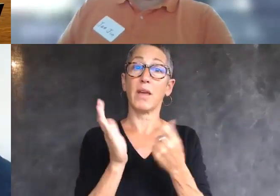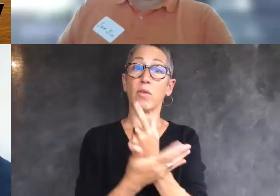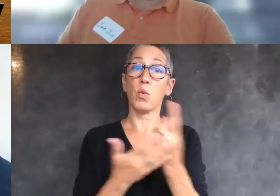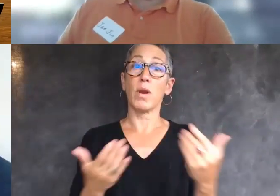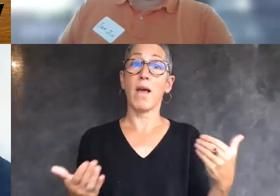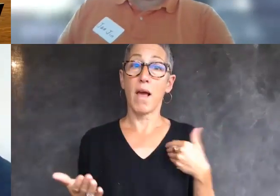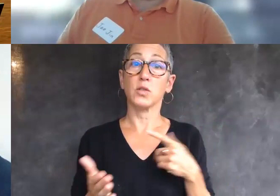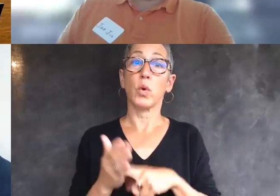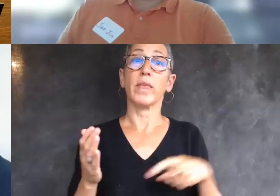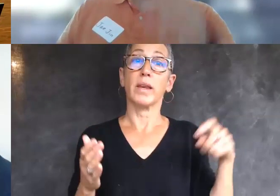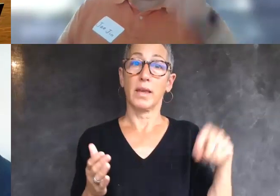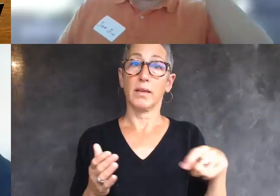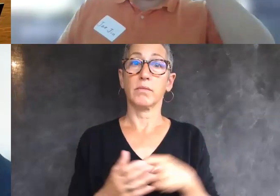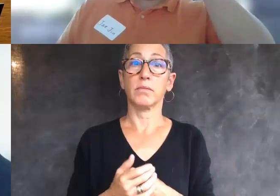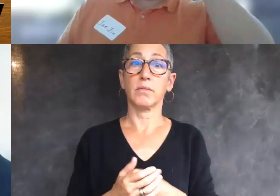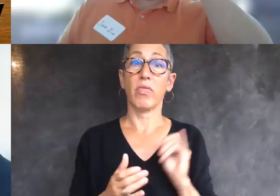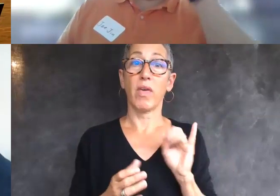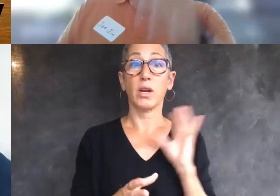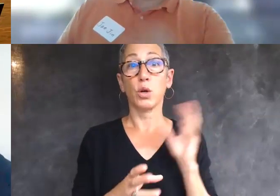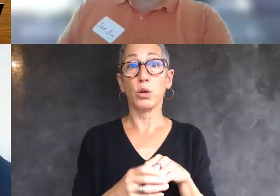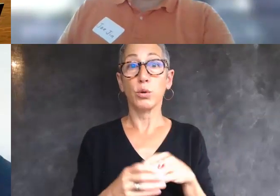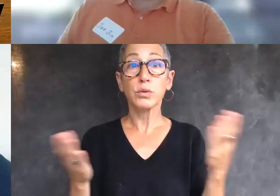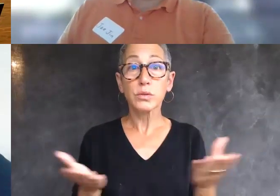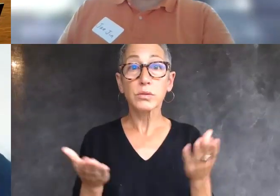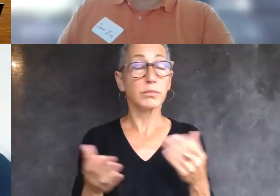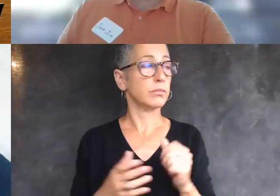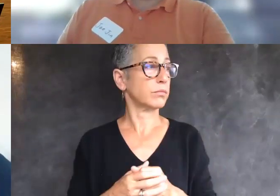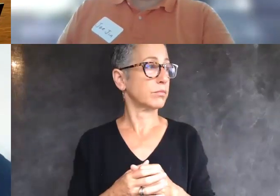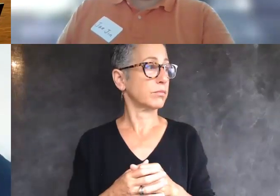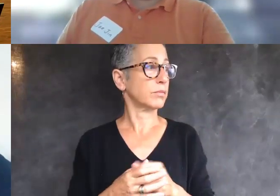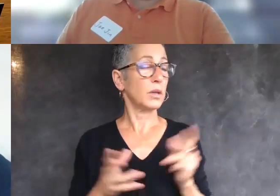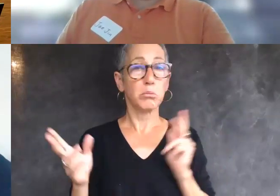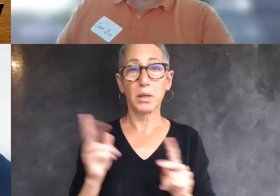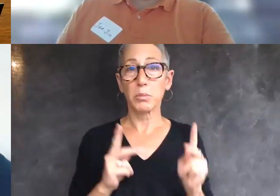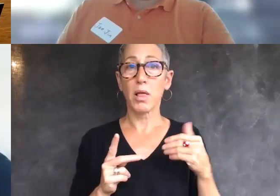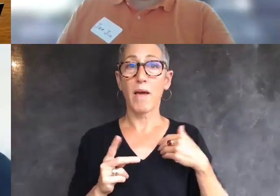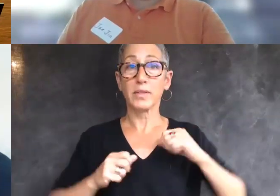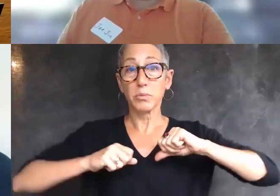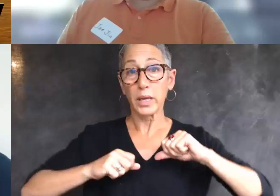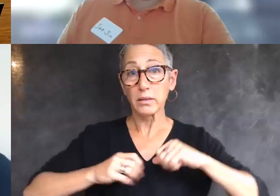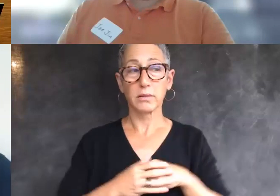I believe safety includes people having the space and the resources to extend kindness to each other.